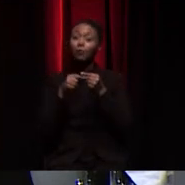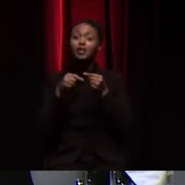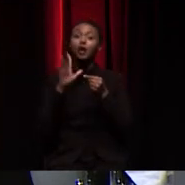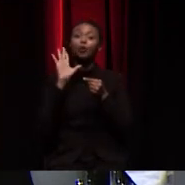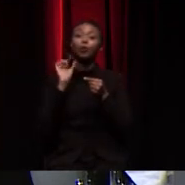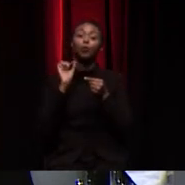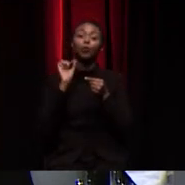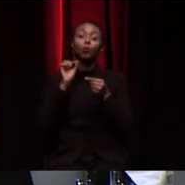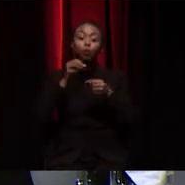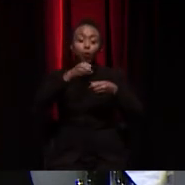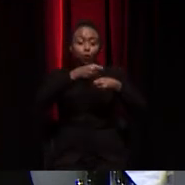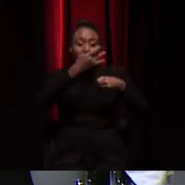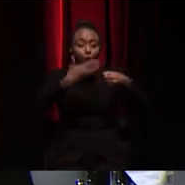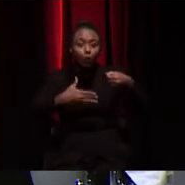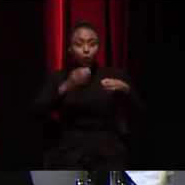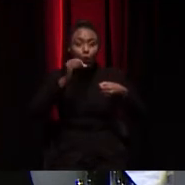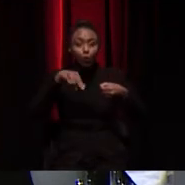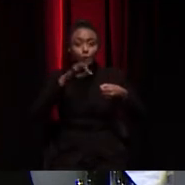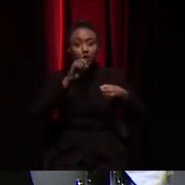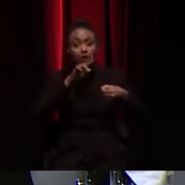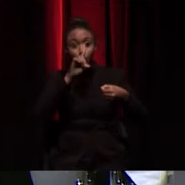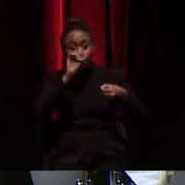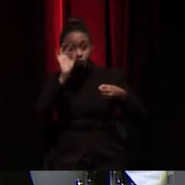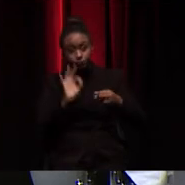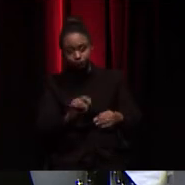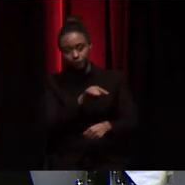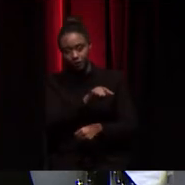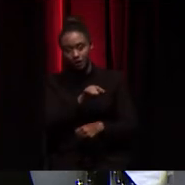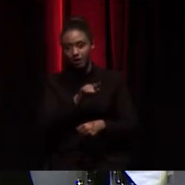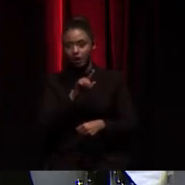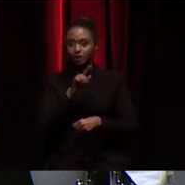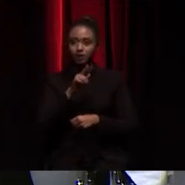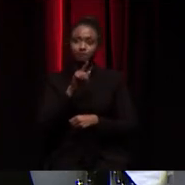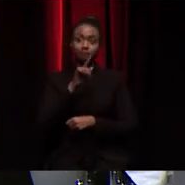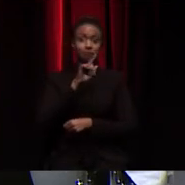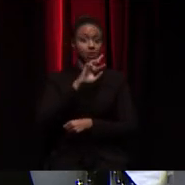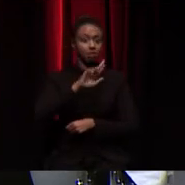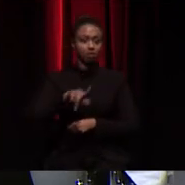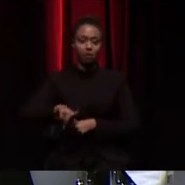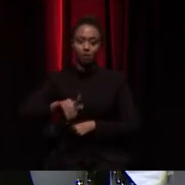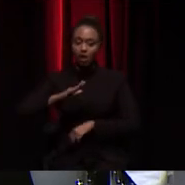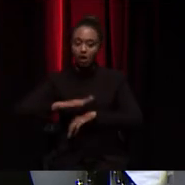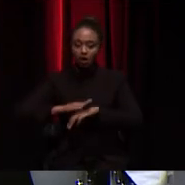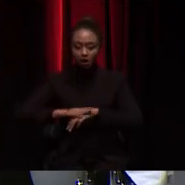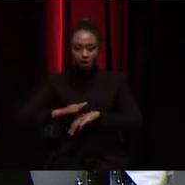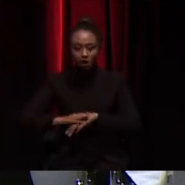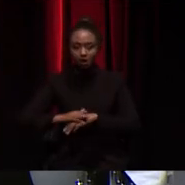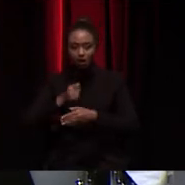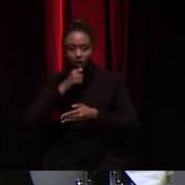as people call it. It is not necessarily journalism, but it could be.